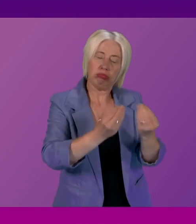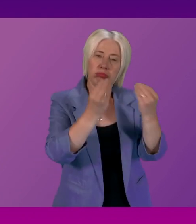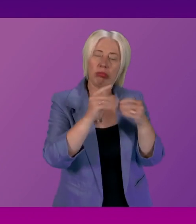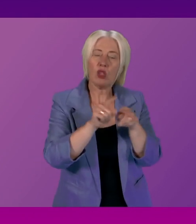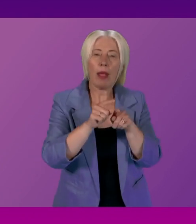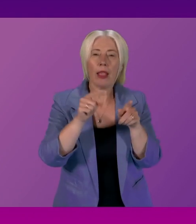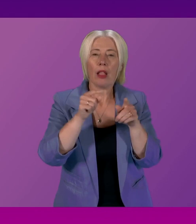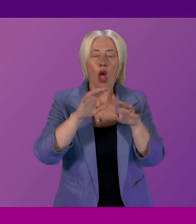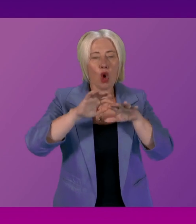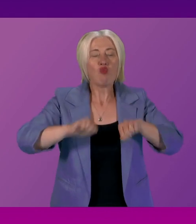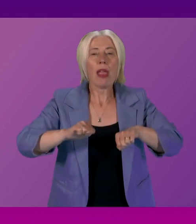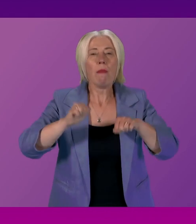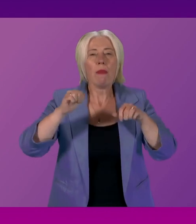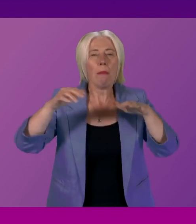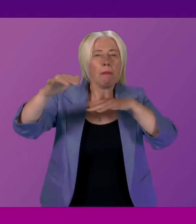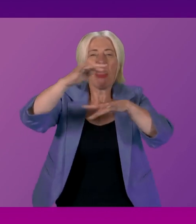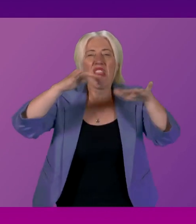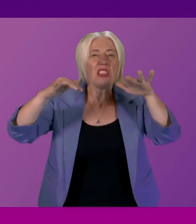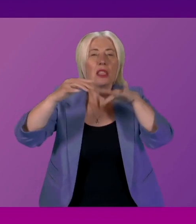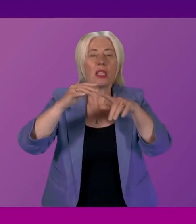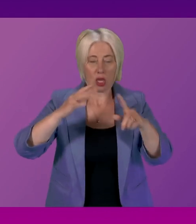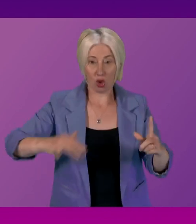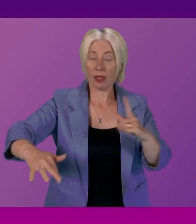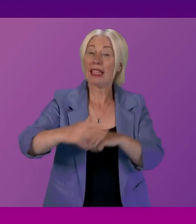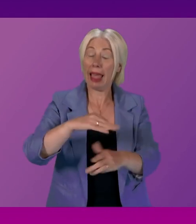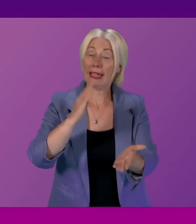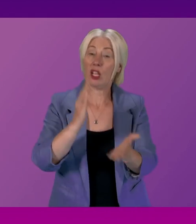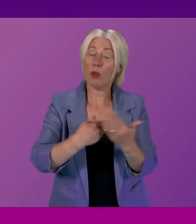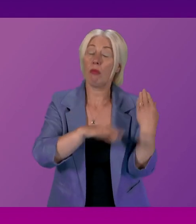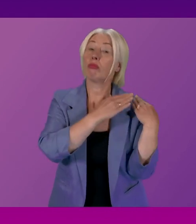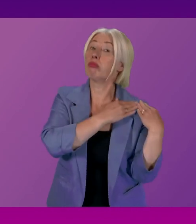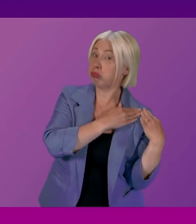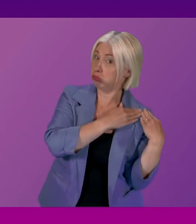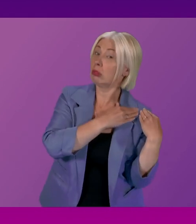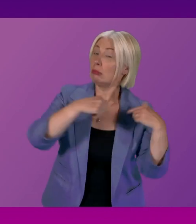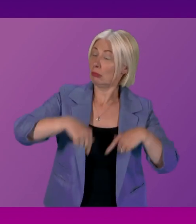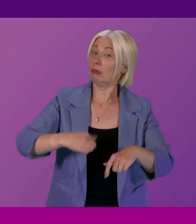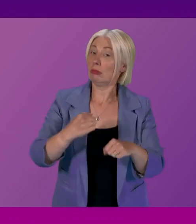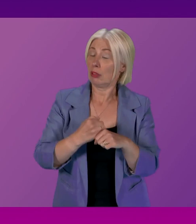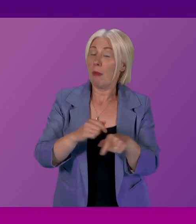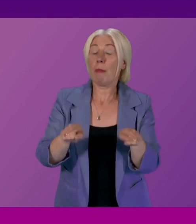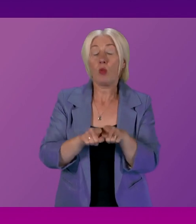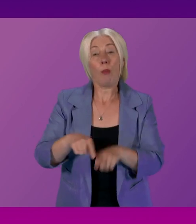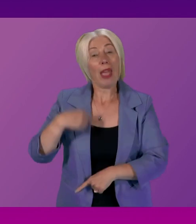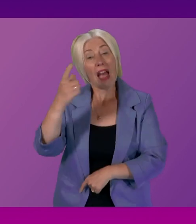society more generally, but also to consider the pilot.